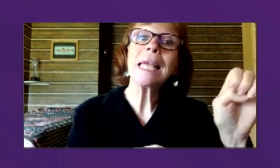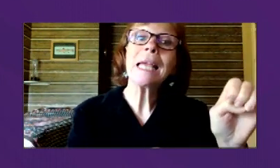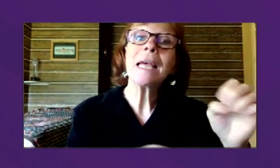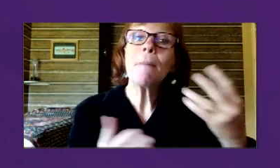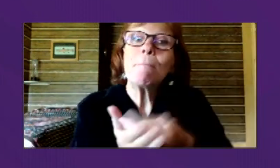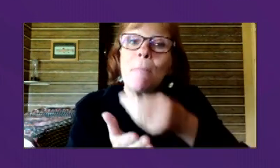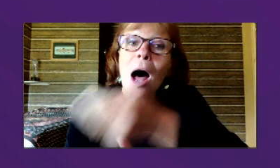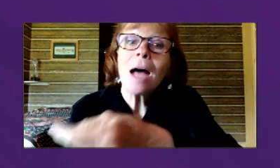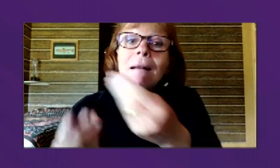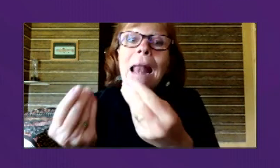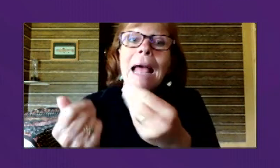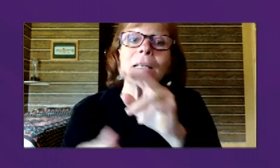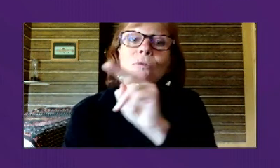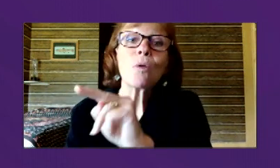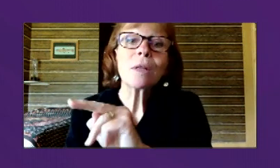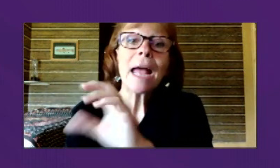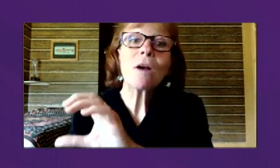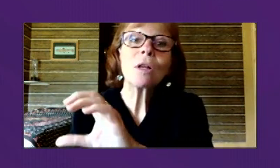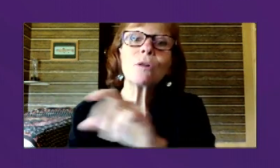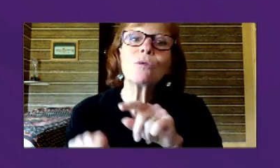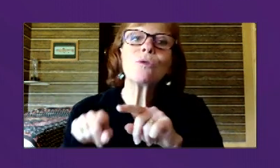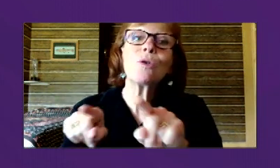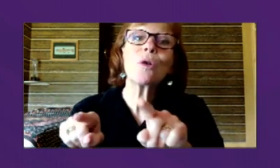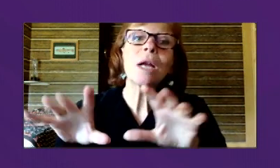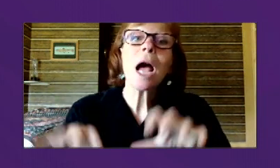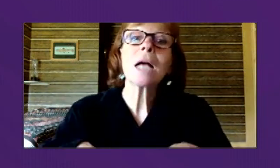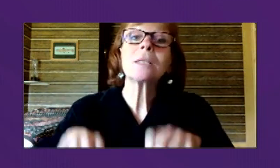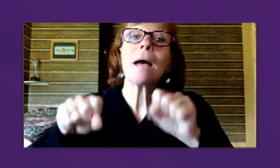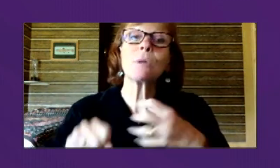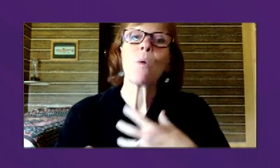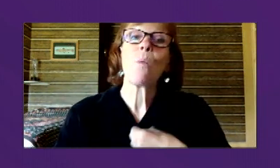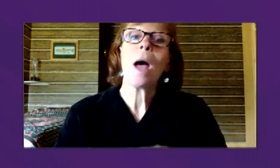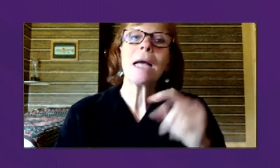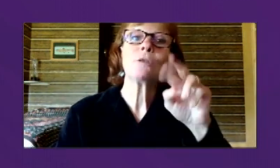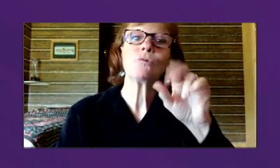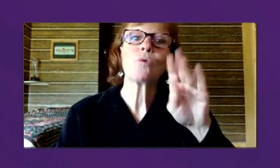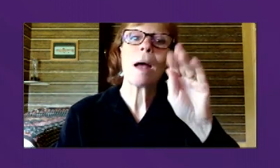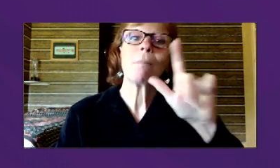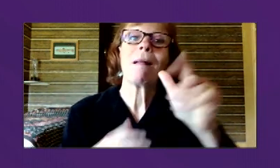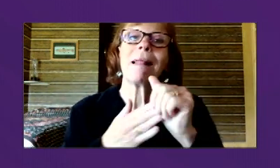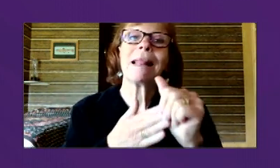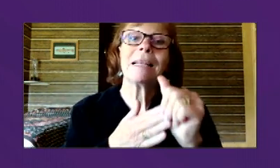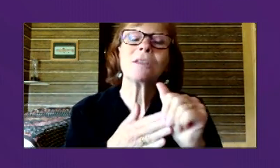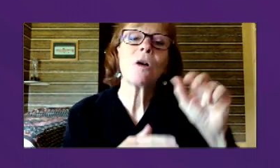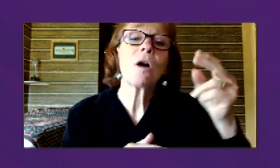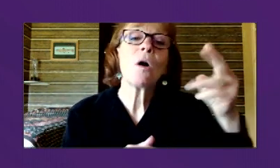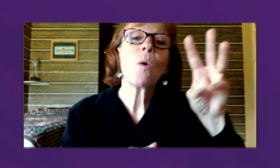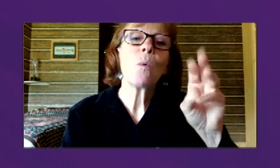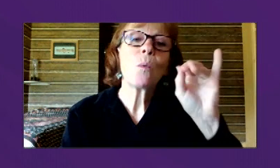Carolina through an adopted white tribal member we saw earlier William Harlan Thomas. But these